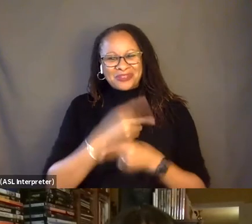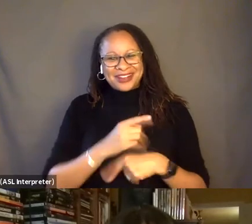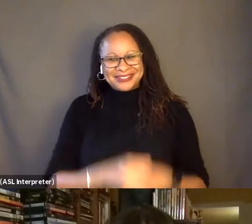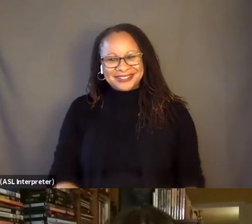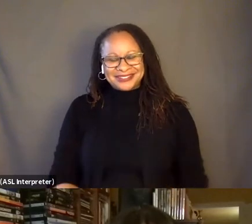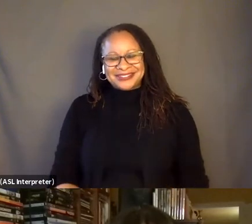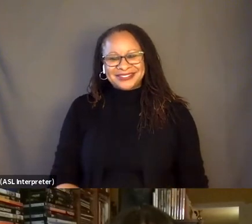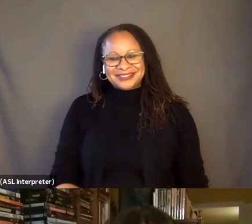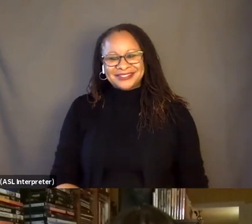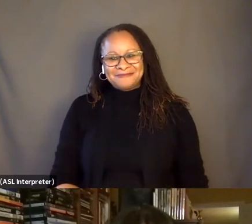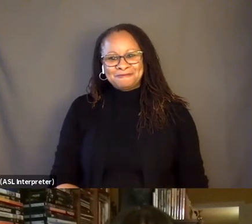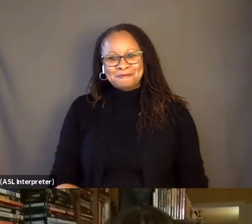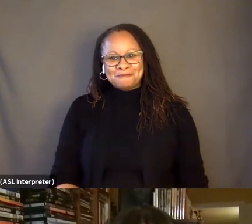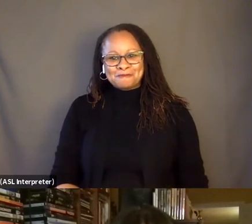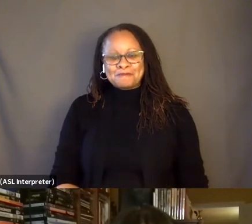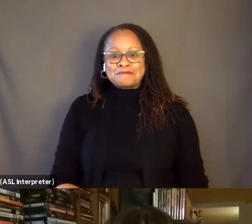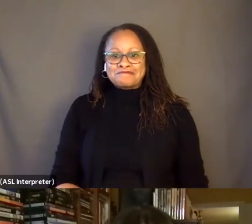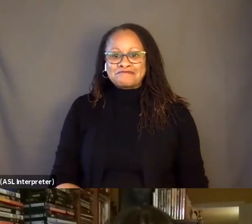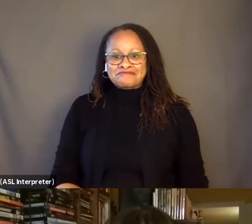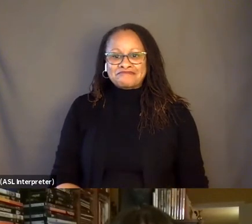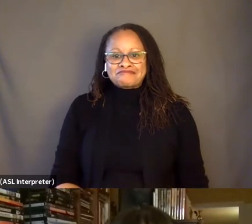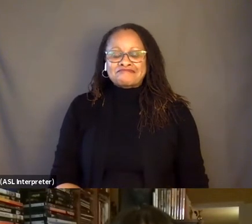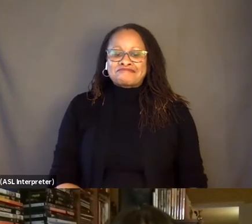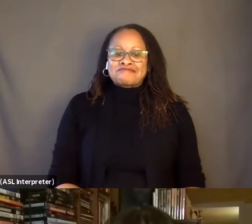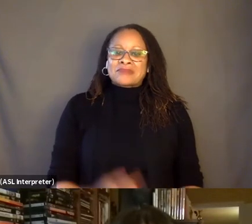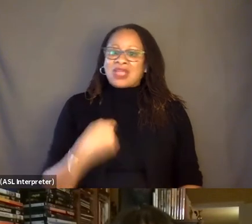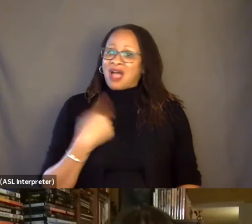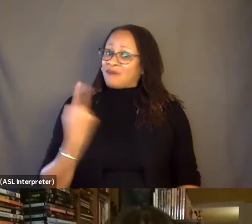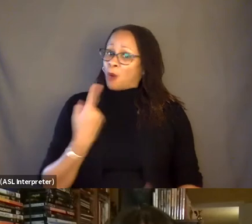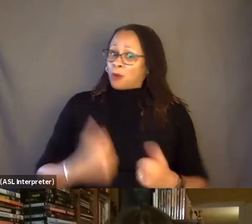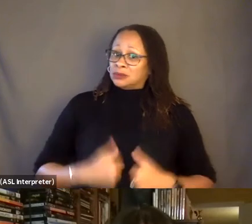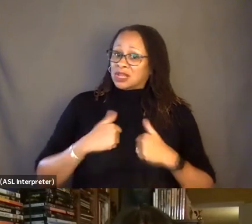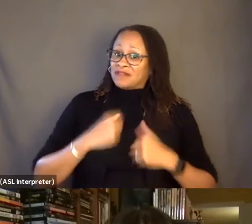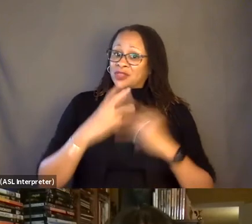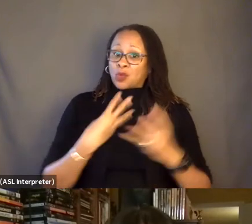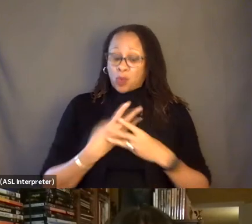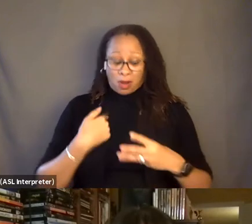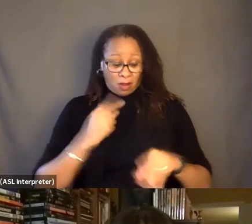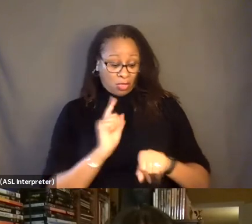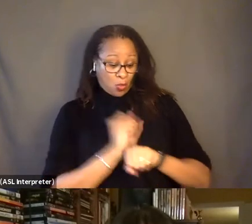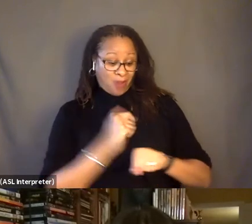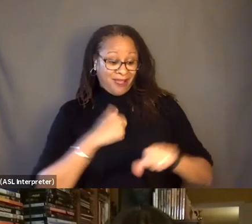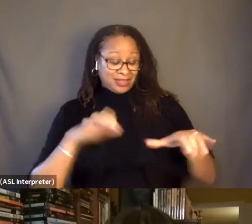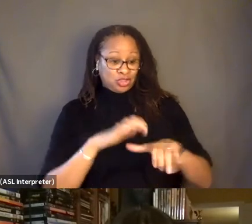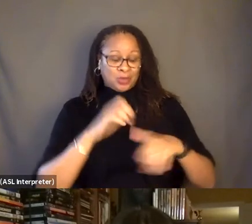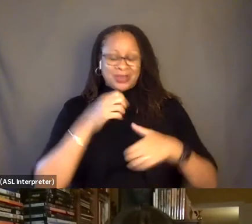I think that I've always lived in this world where the work I do is in Southeast Asia,